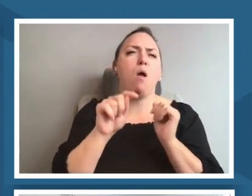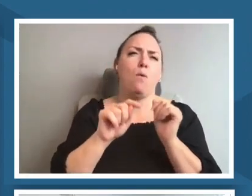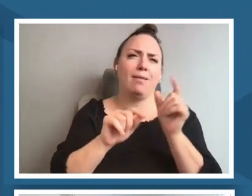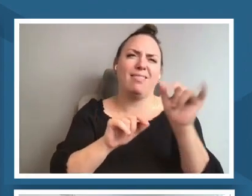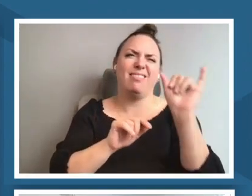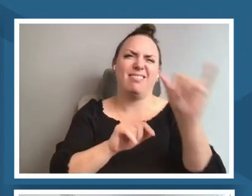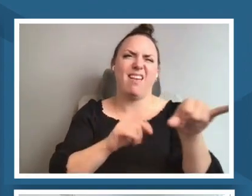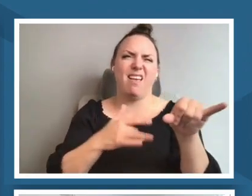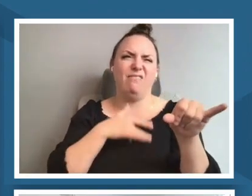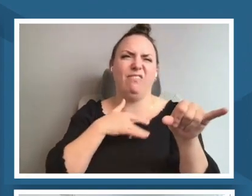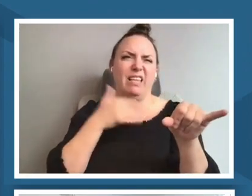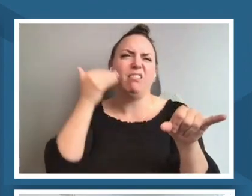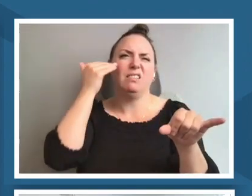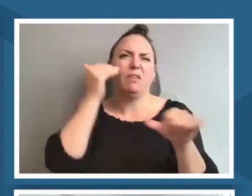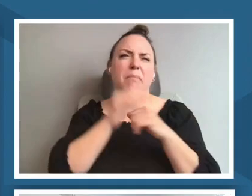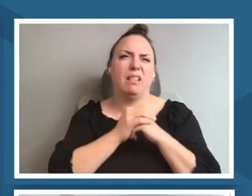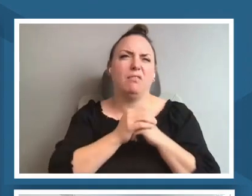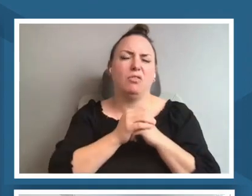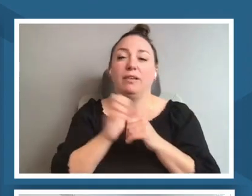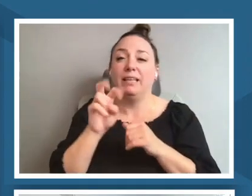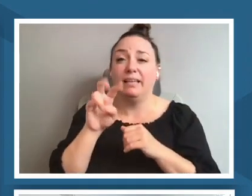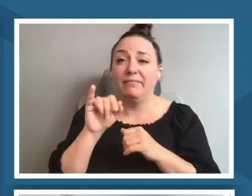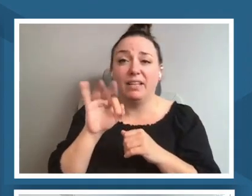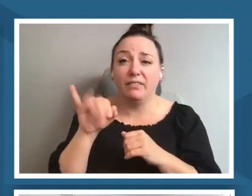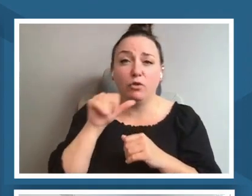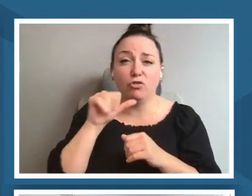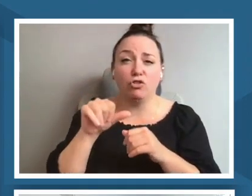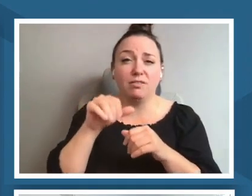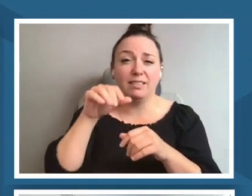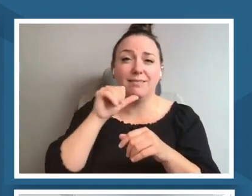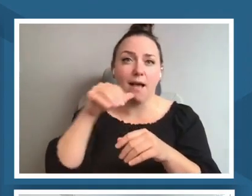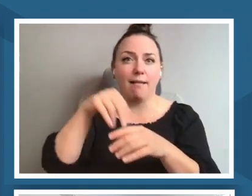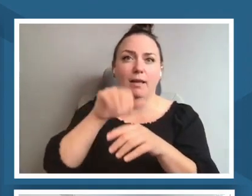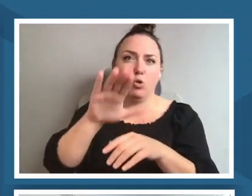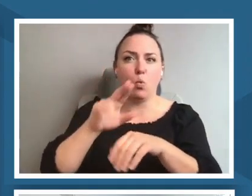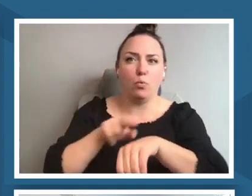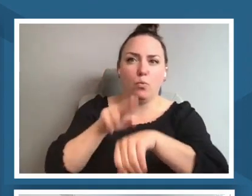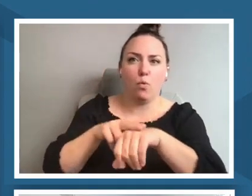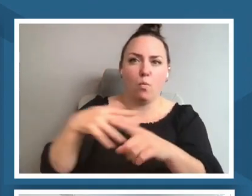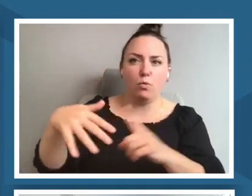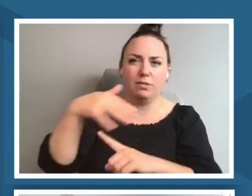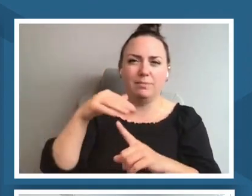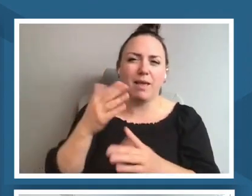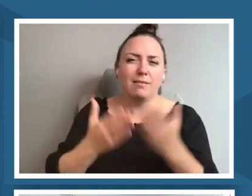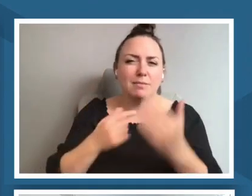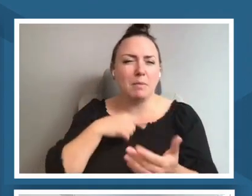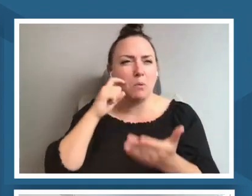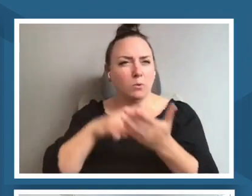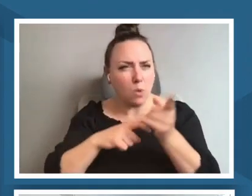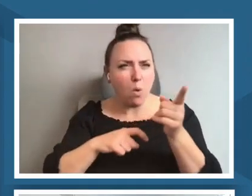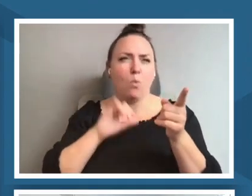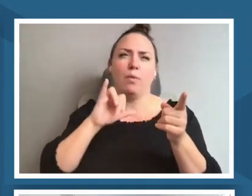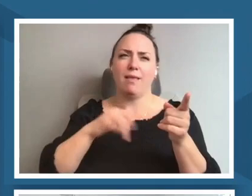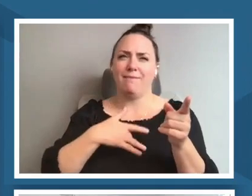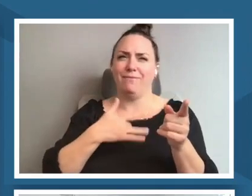even though you're not in a regular space